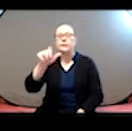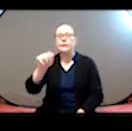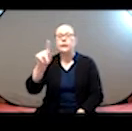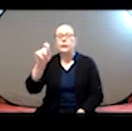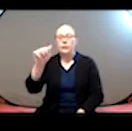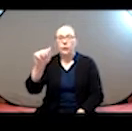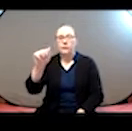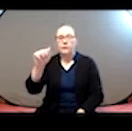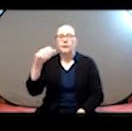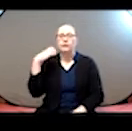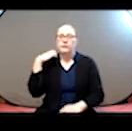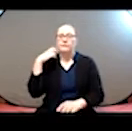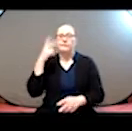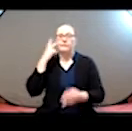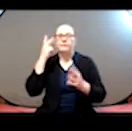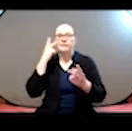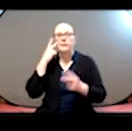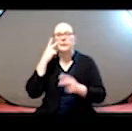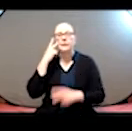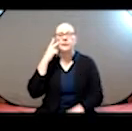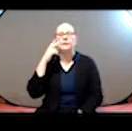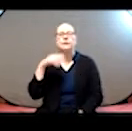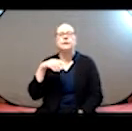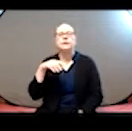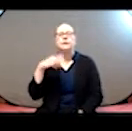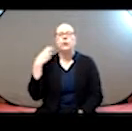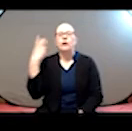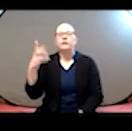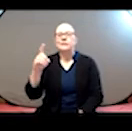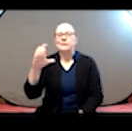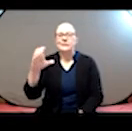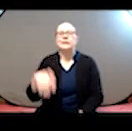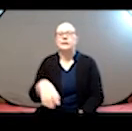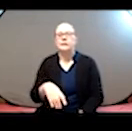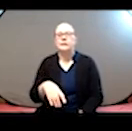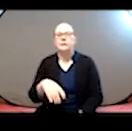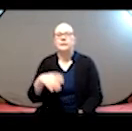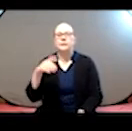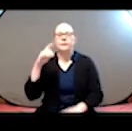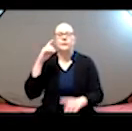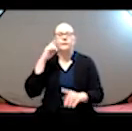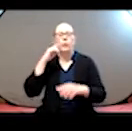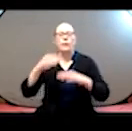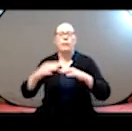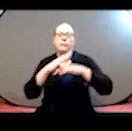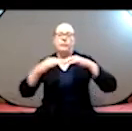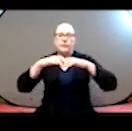who visited Washington DC, when they were doing land settlements for the reservations and I love